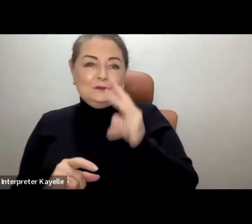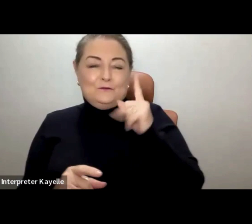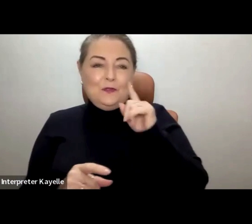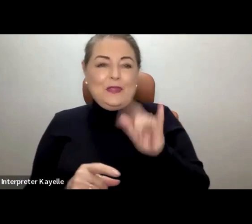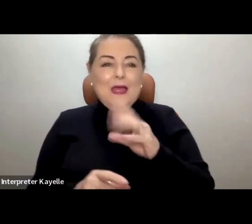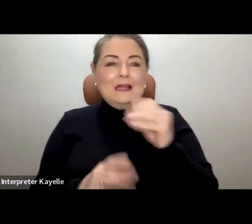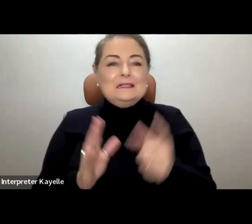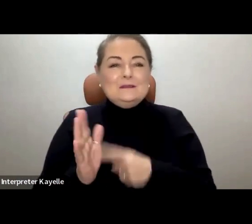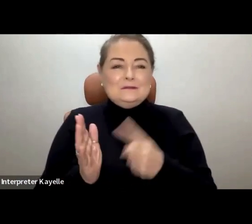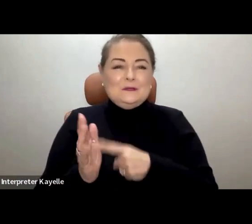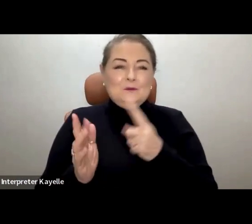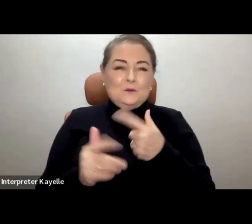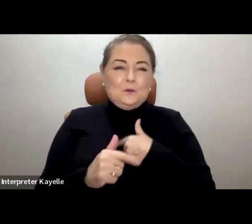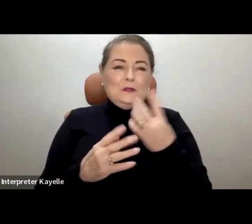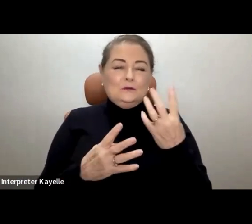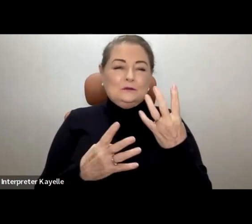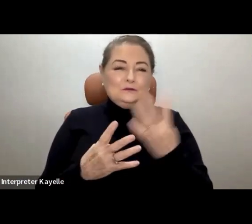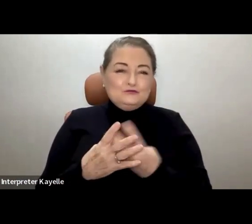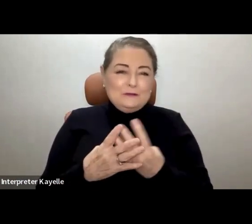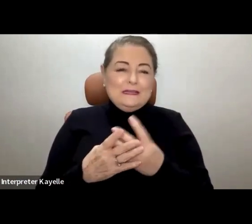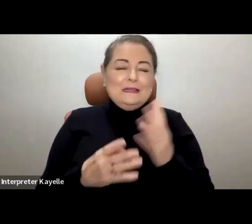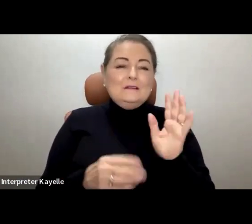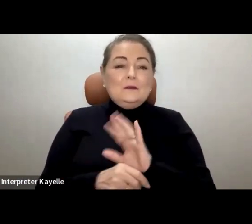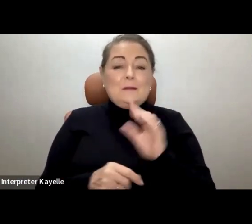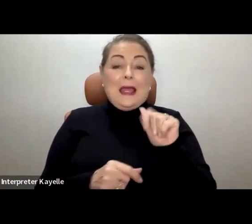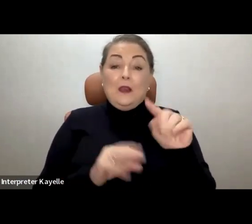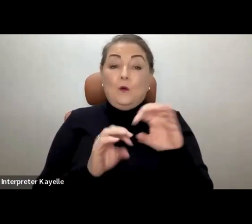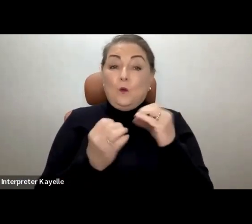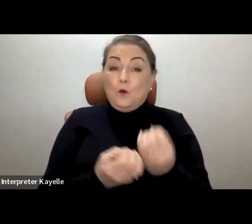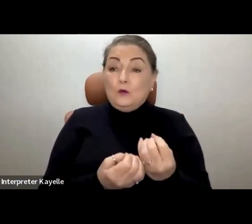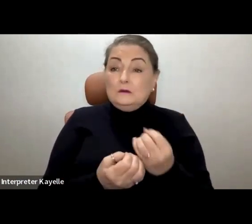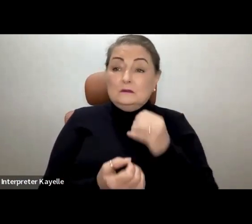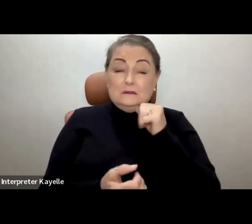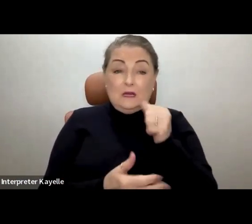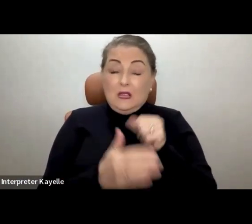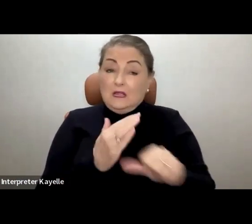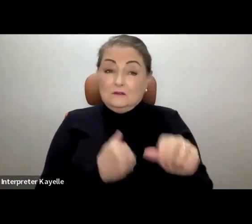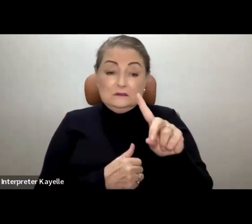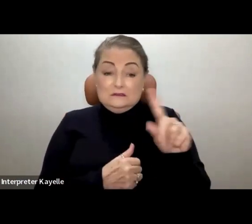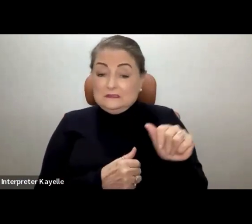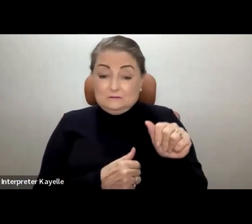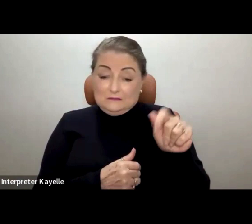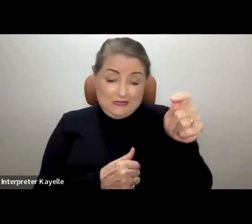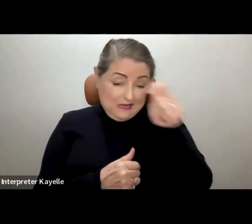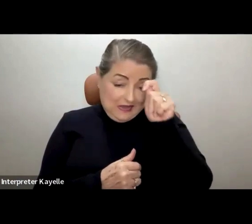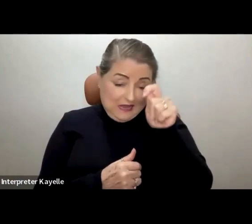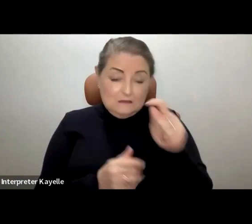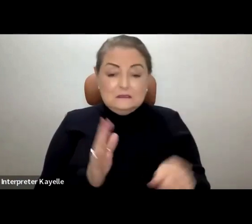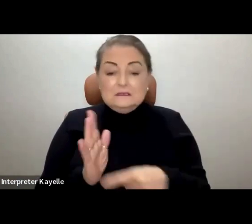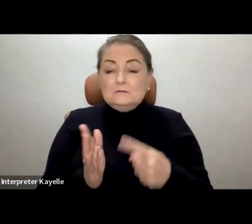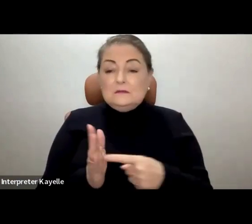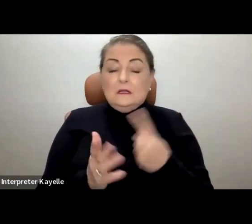we'll screen fit our films at an organization, not under the disability hat. Sometimes there'll be an employee resource